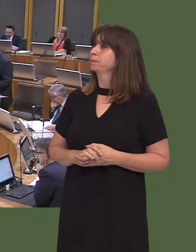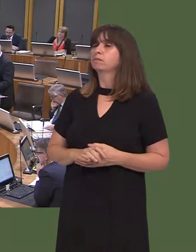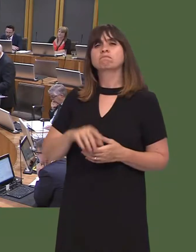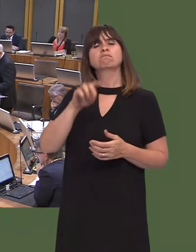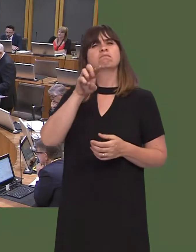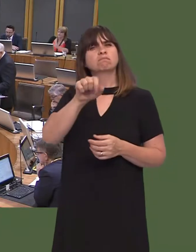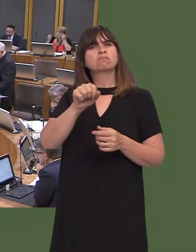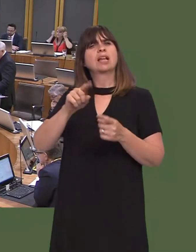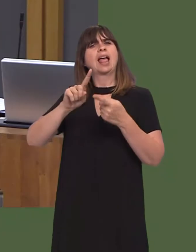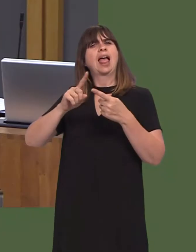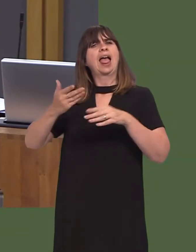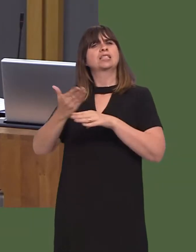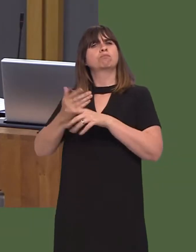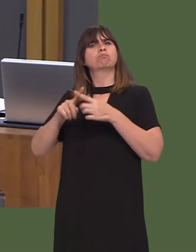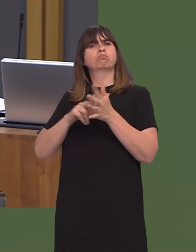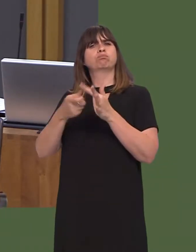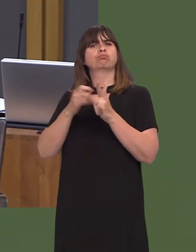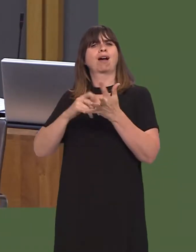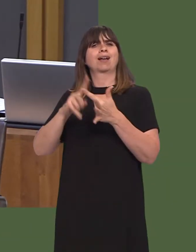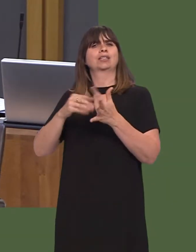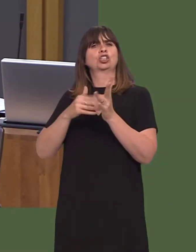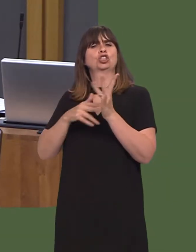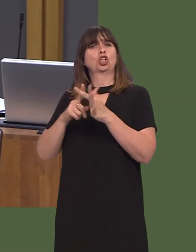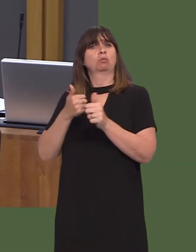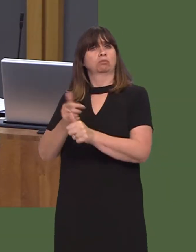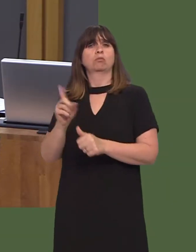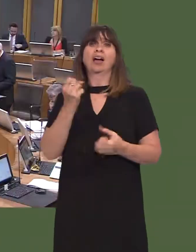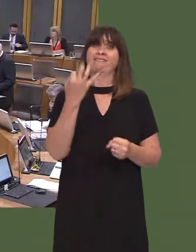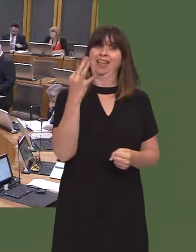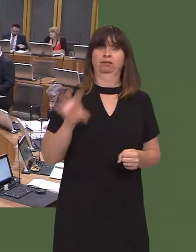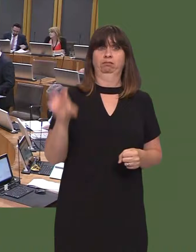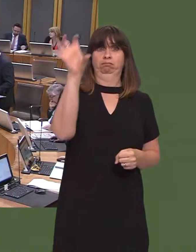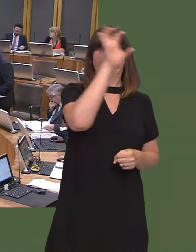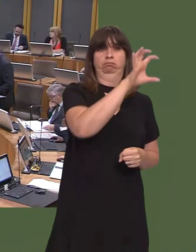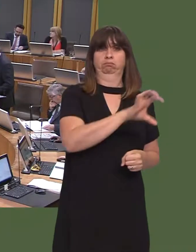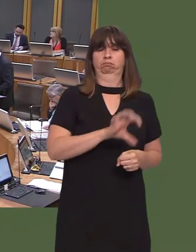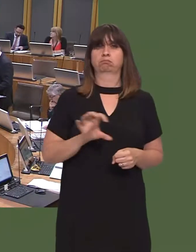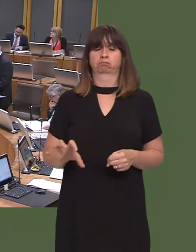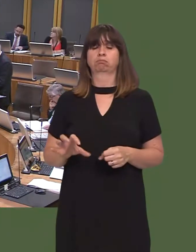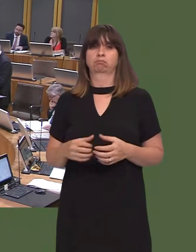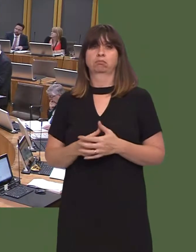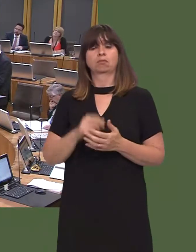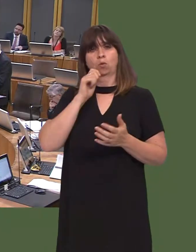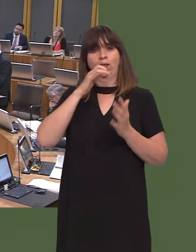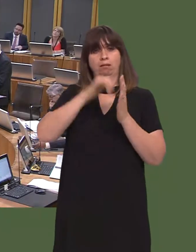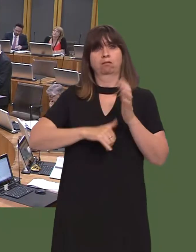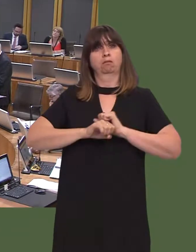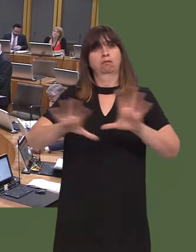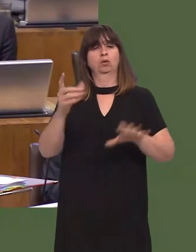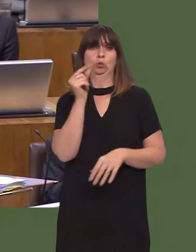ei rhoi i ardaloedd menter? OAQ(5)0732(FM) Carwyn Jones: Yes. We remain committed to supporting the existing eight enterprise zones located across Wales and a written statement